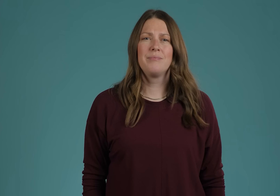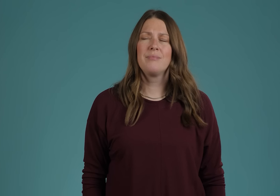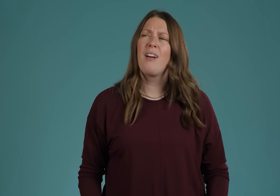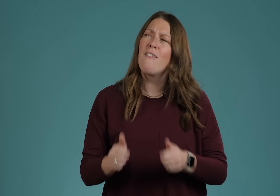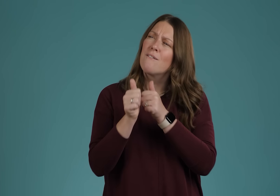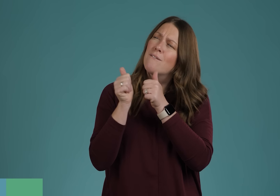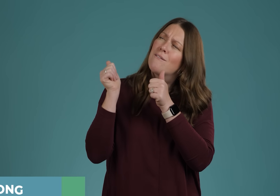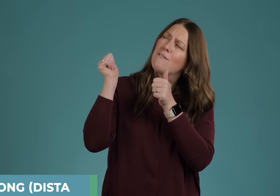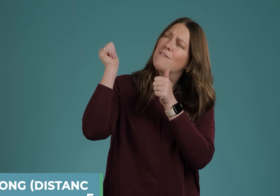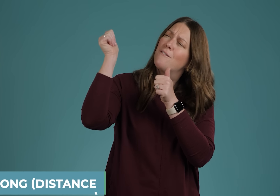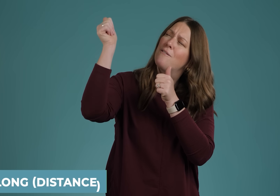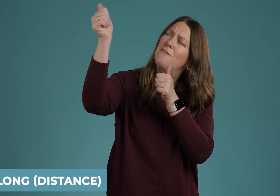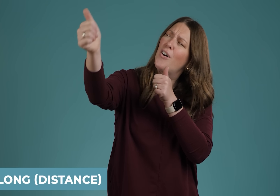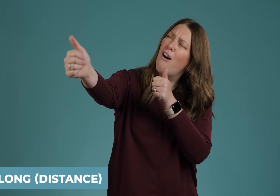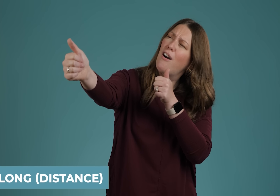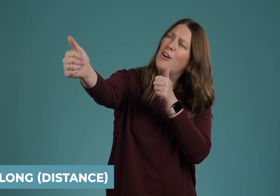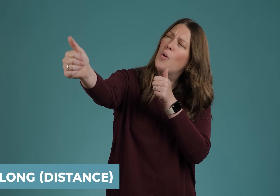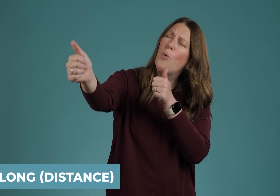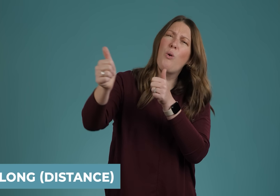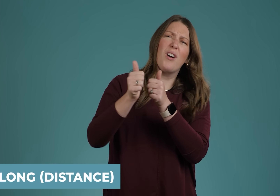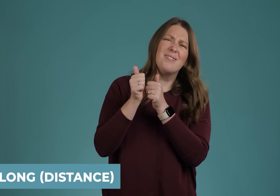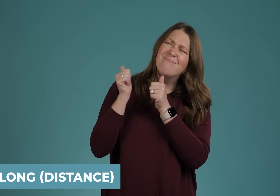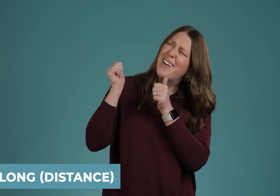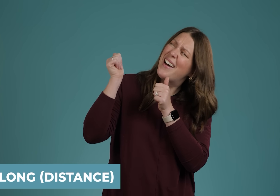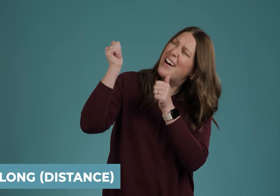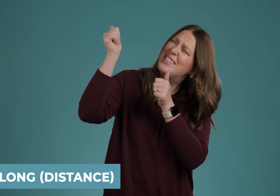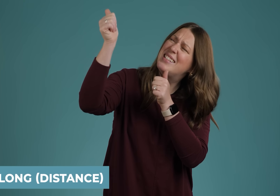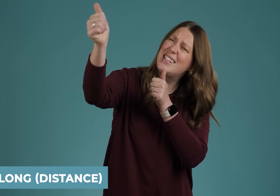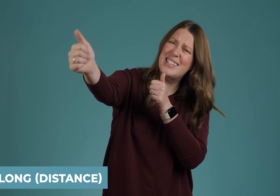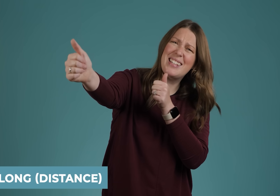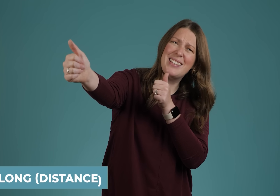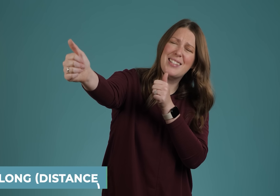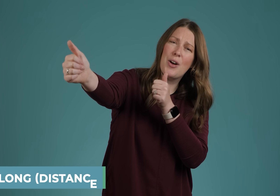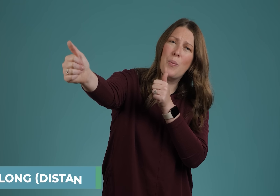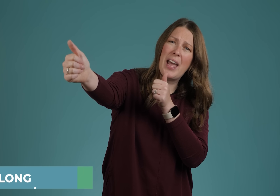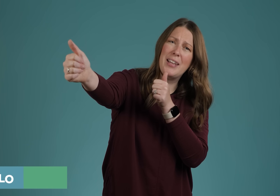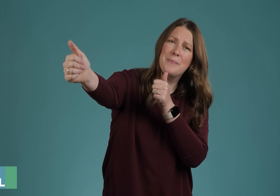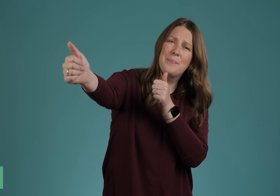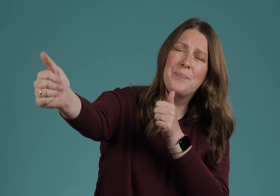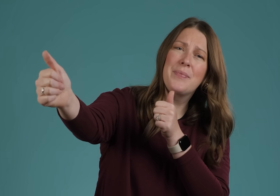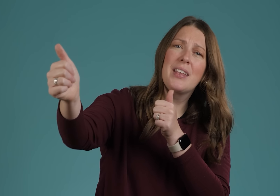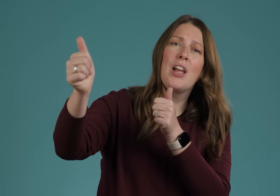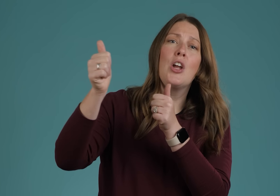Far or a distance away